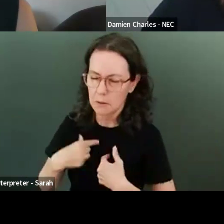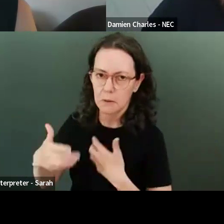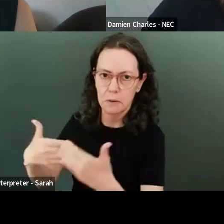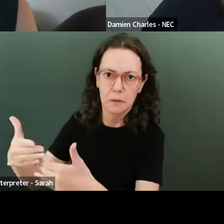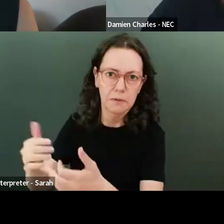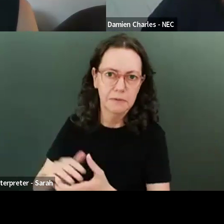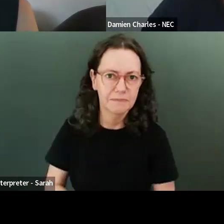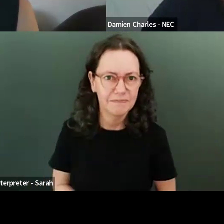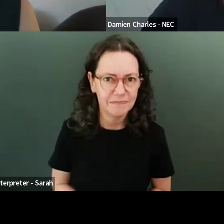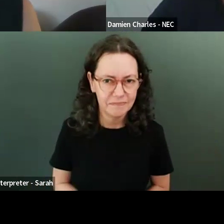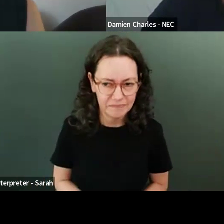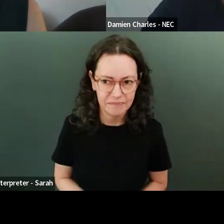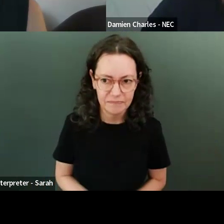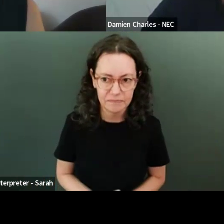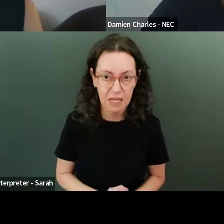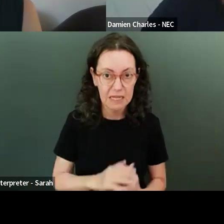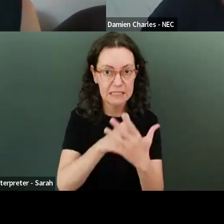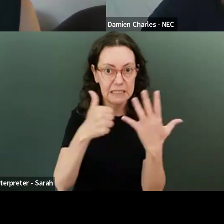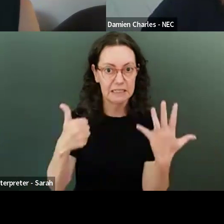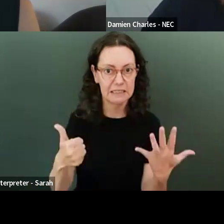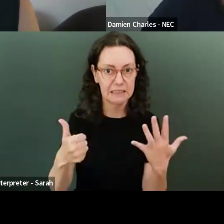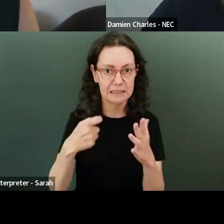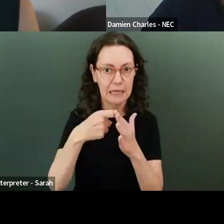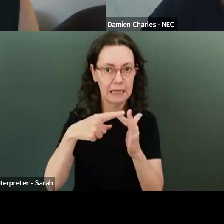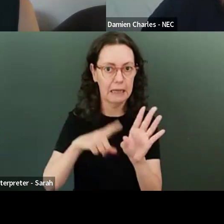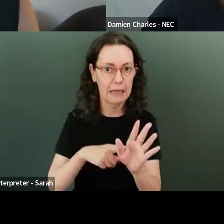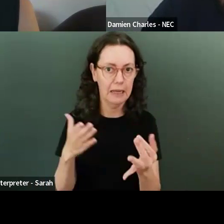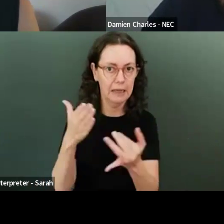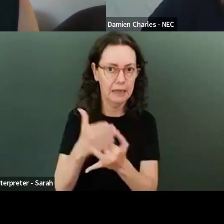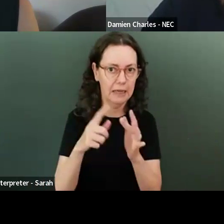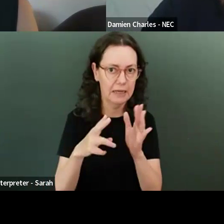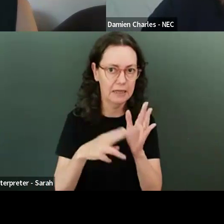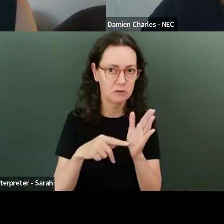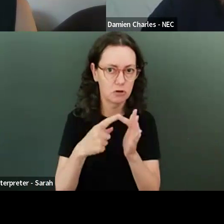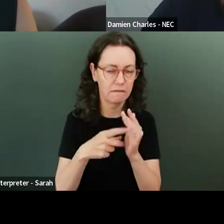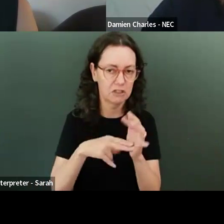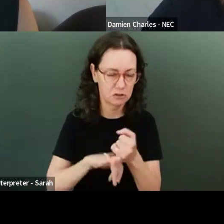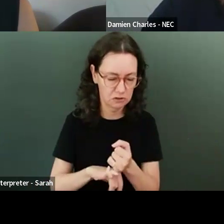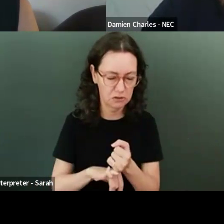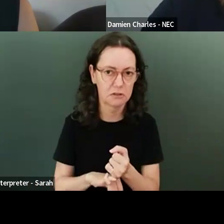table so they're the six